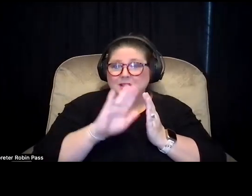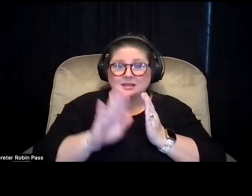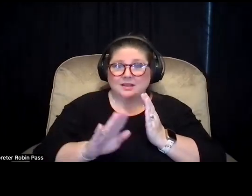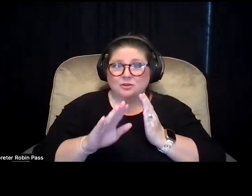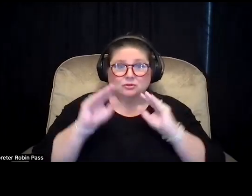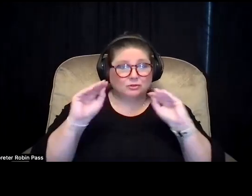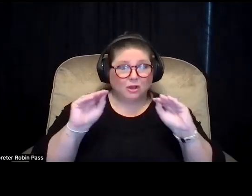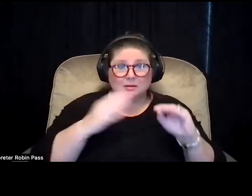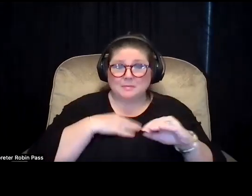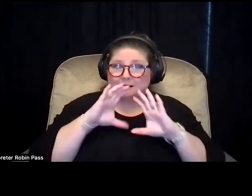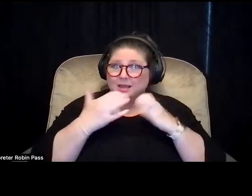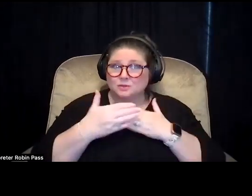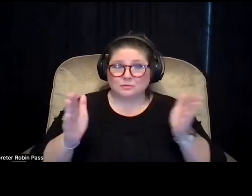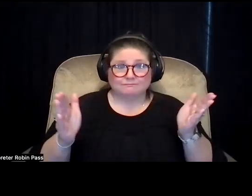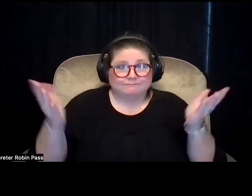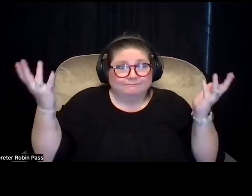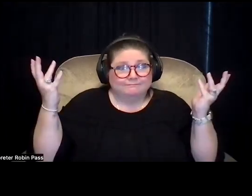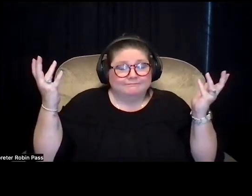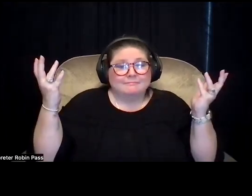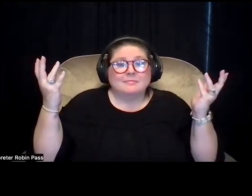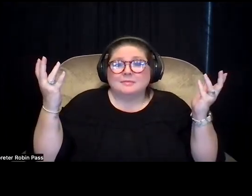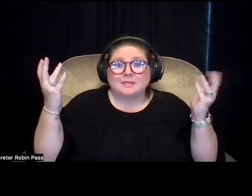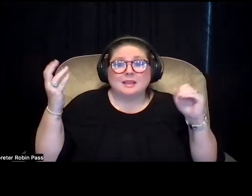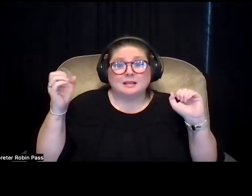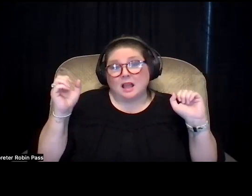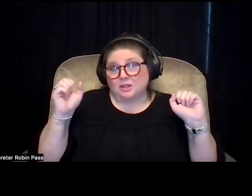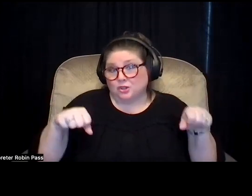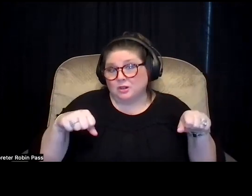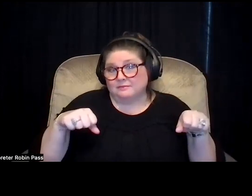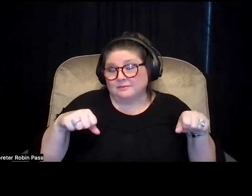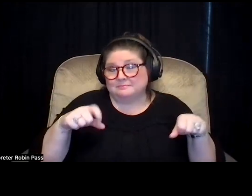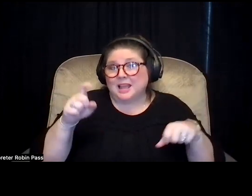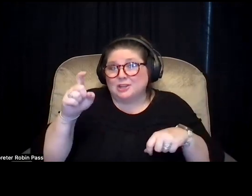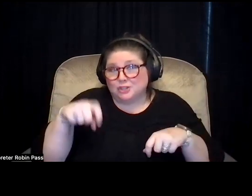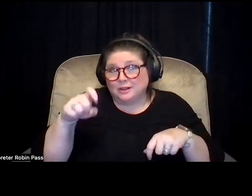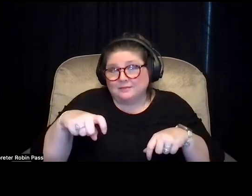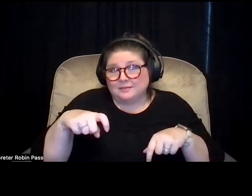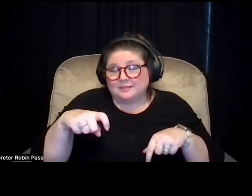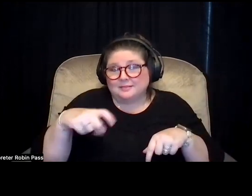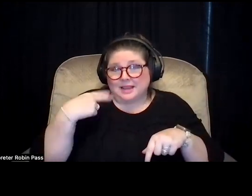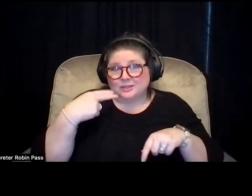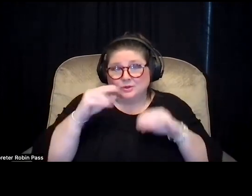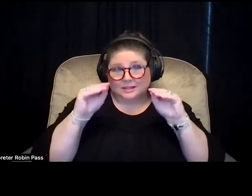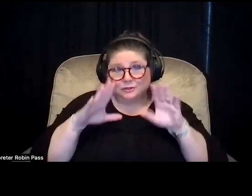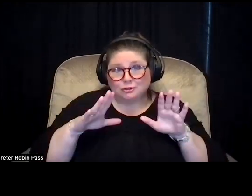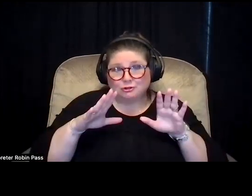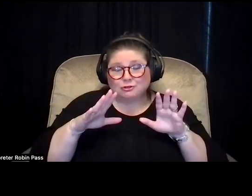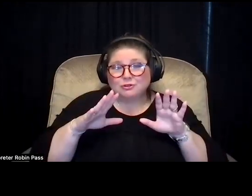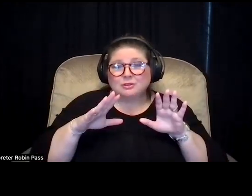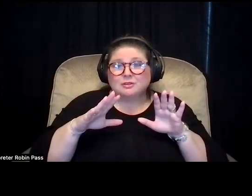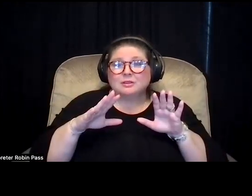my classroom even though i could have and should have as a history teacher and so it wasn't really